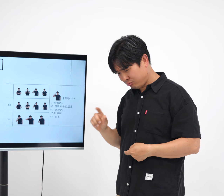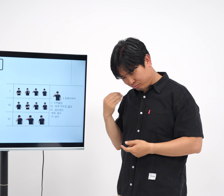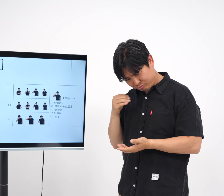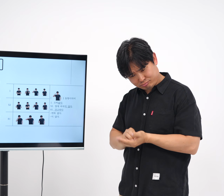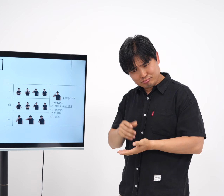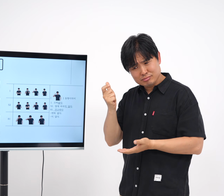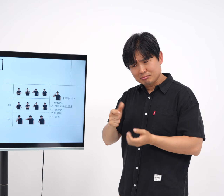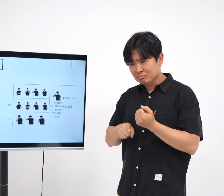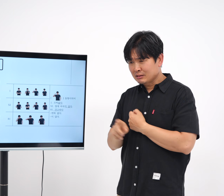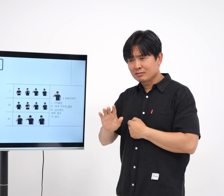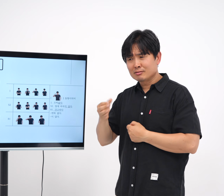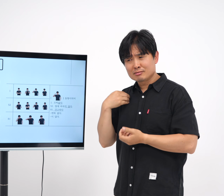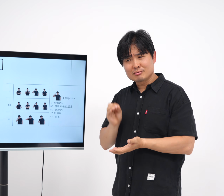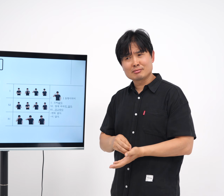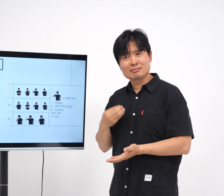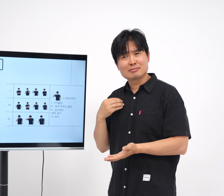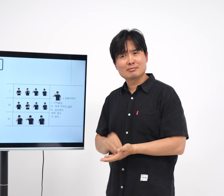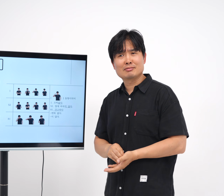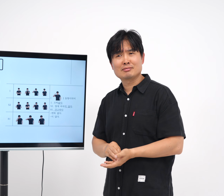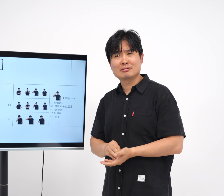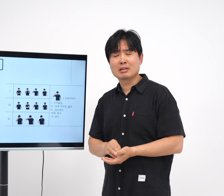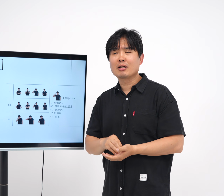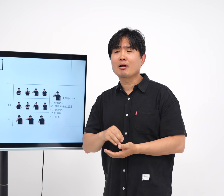However, the meaning is the same as “strong.”